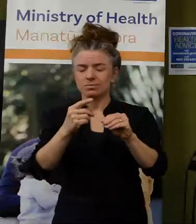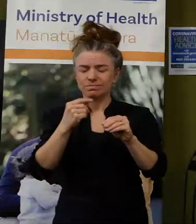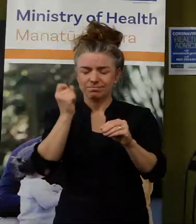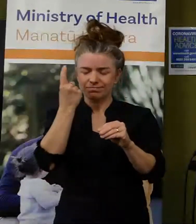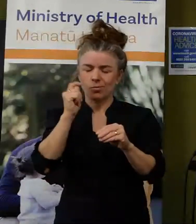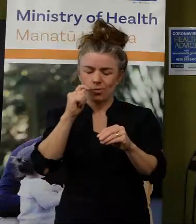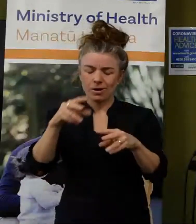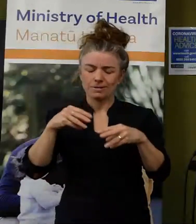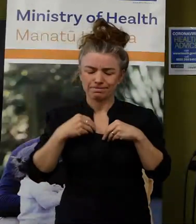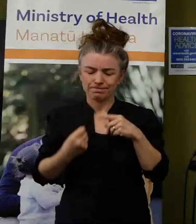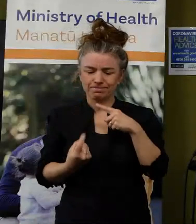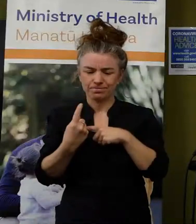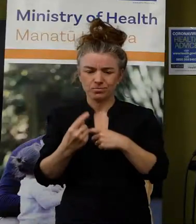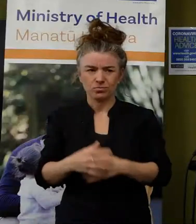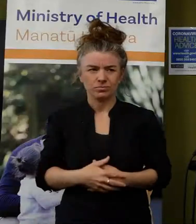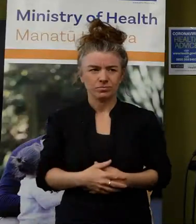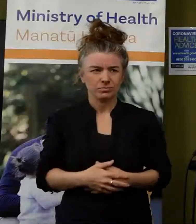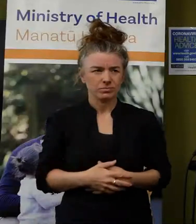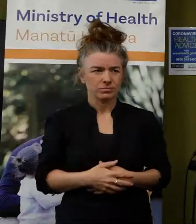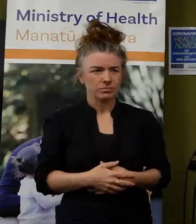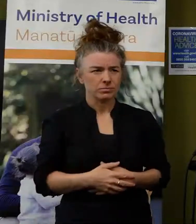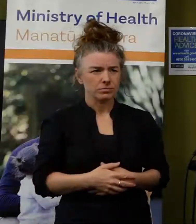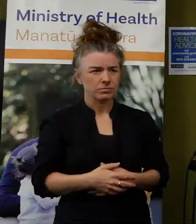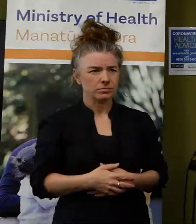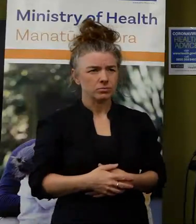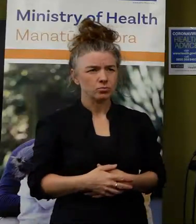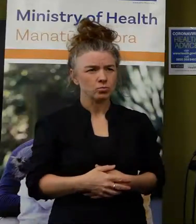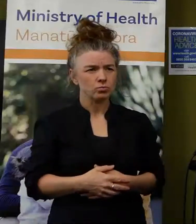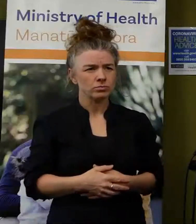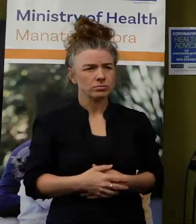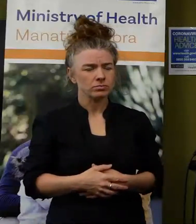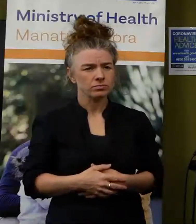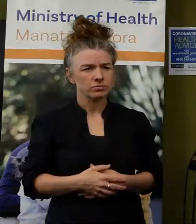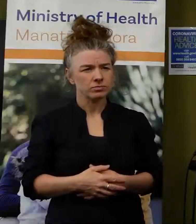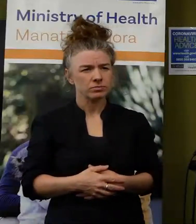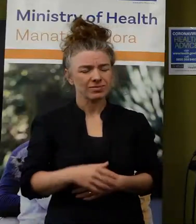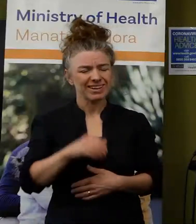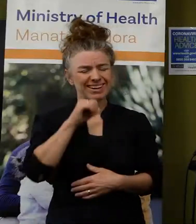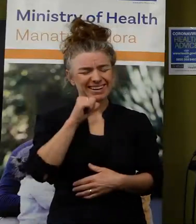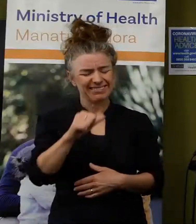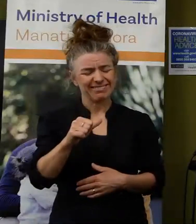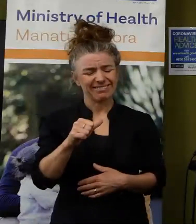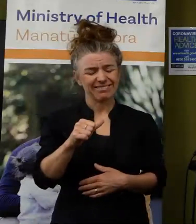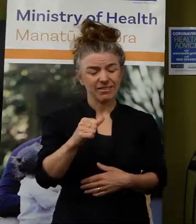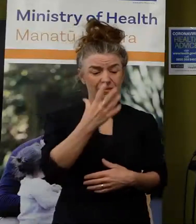could happen at the same time as the flu season .. What would that do to our hospital system?